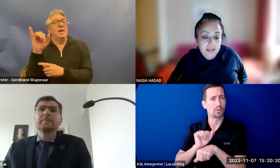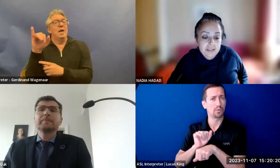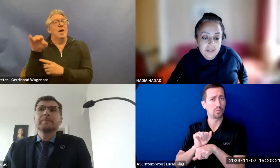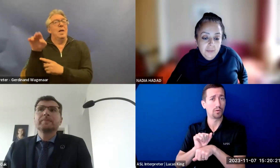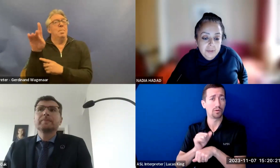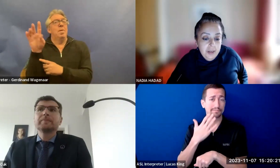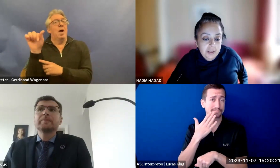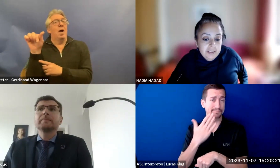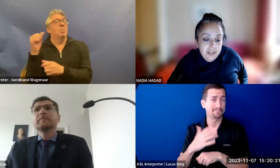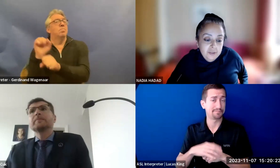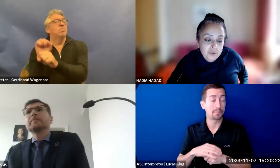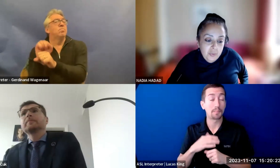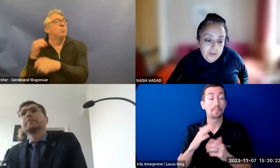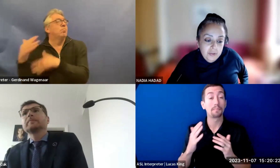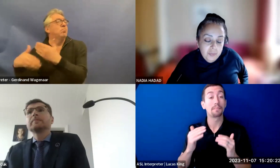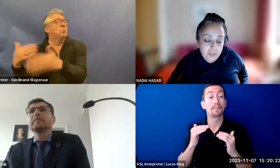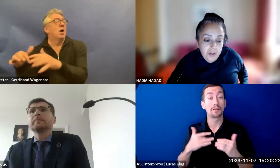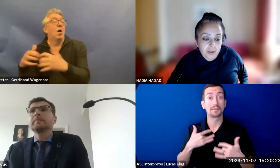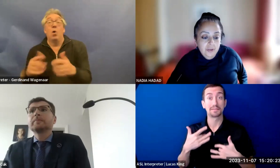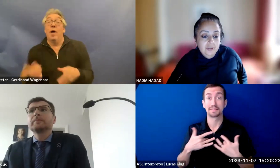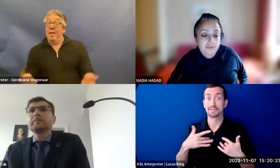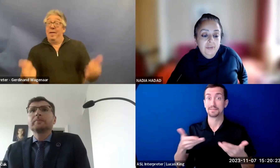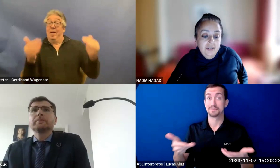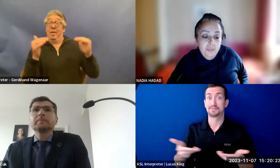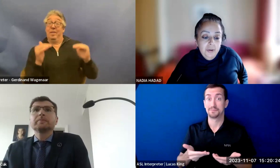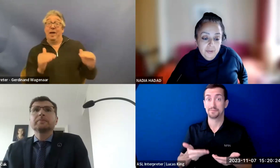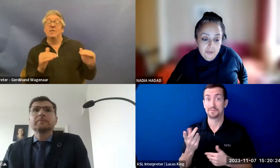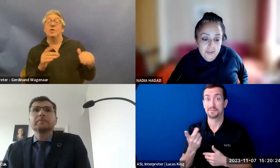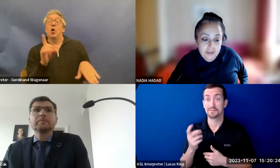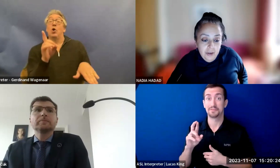Next, I'm excited to welcome Dr. Vladimir Cuk,